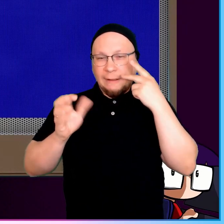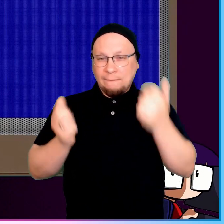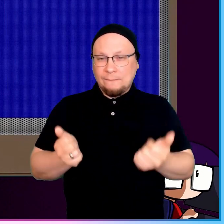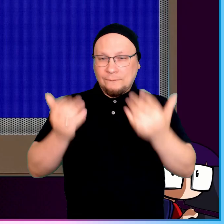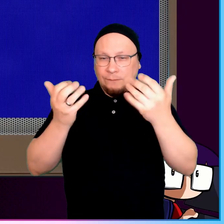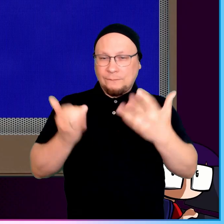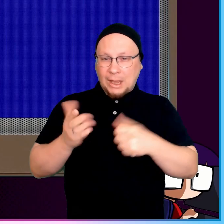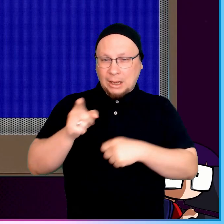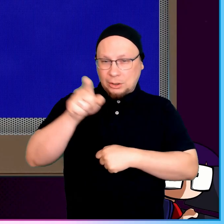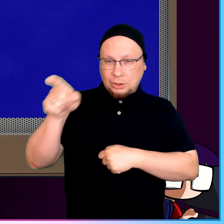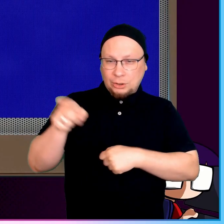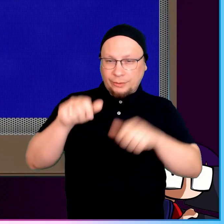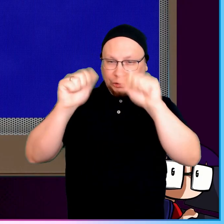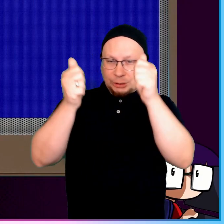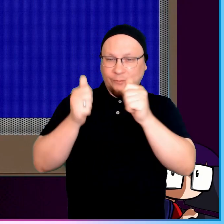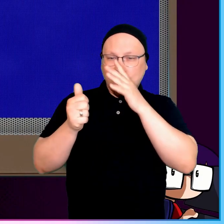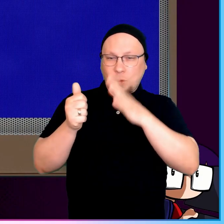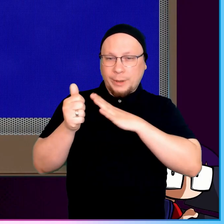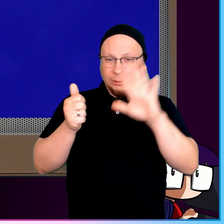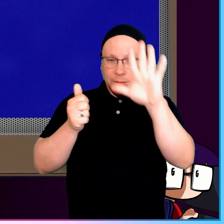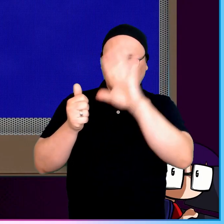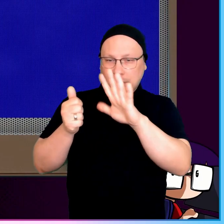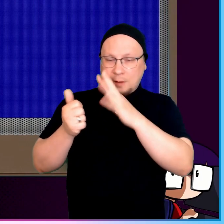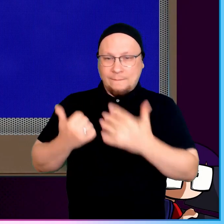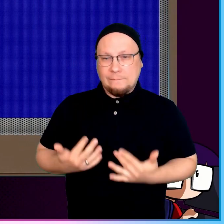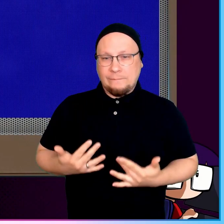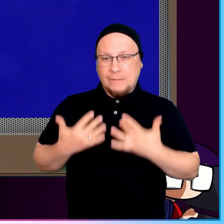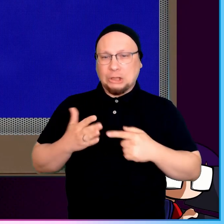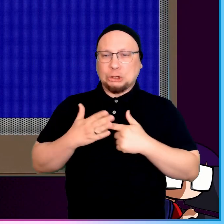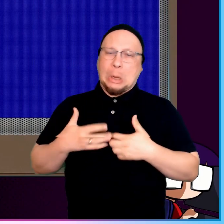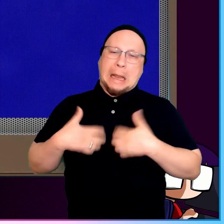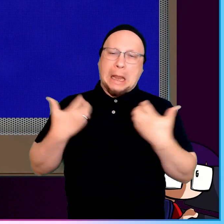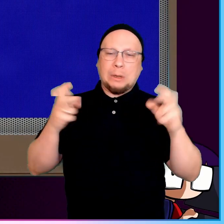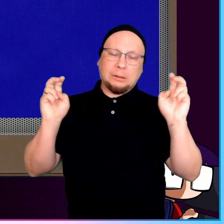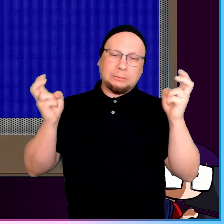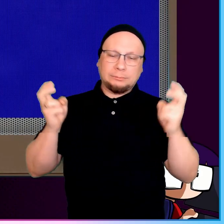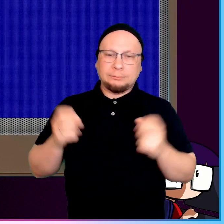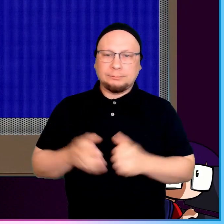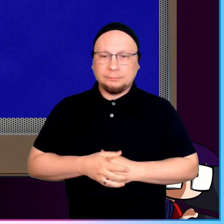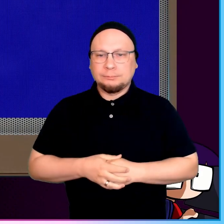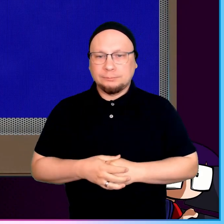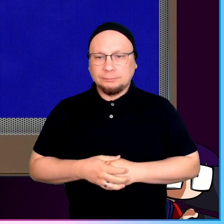Seen here is an example of that, with an angry woman drawn in pixel art on a laptop screen,